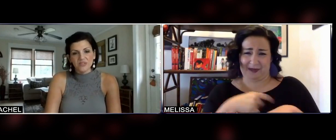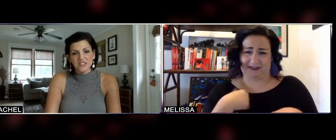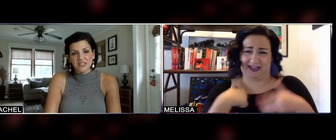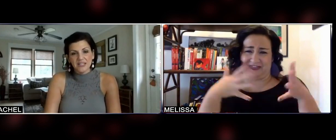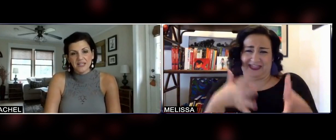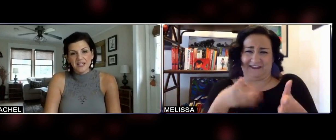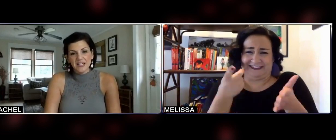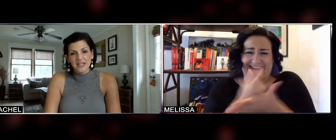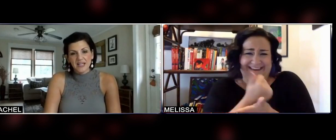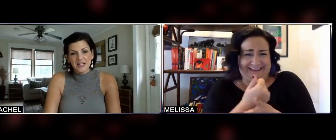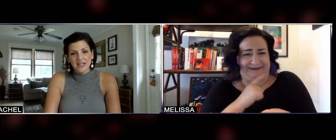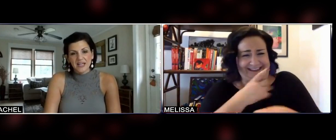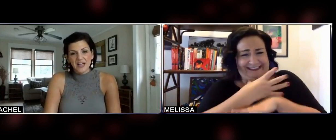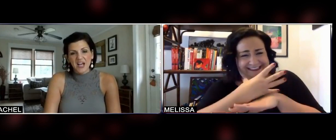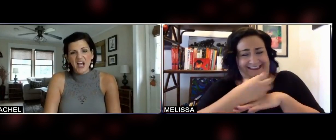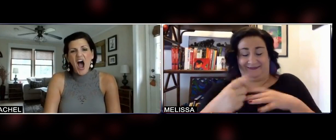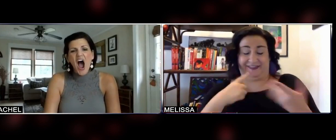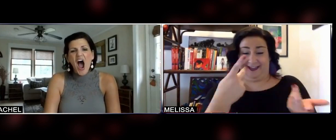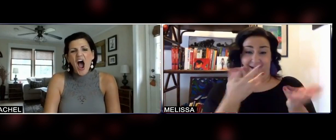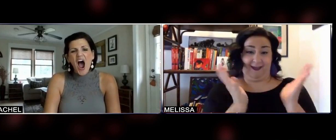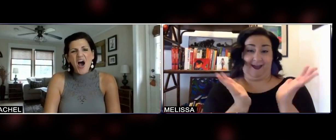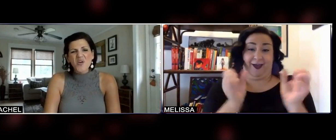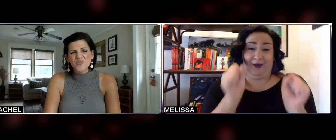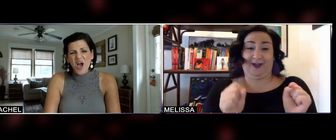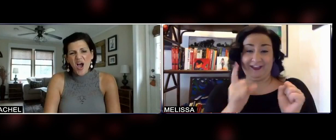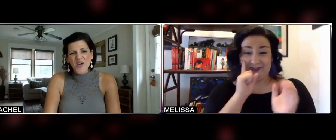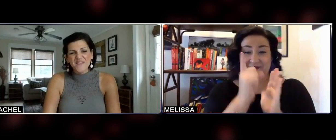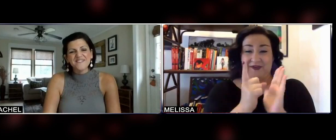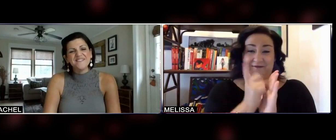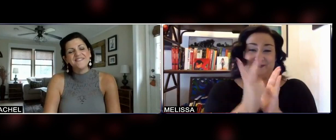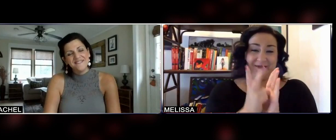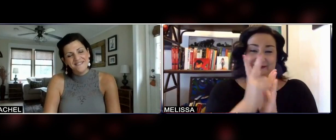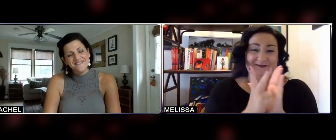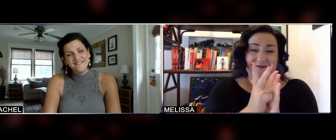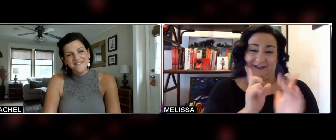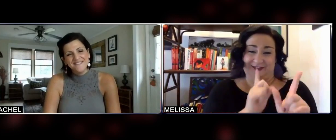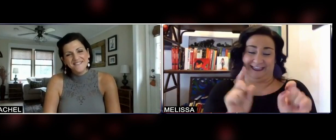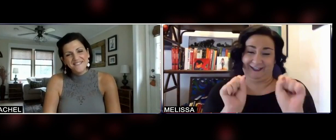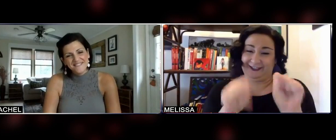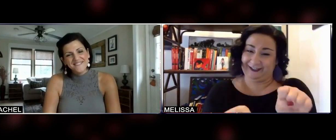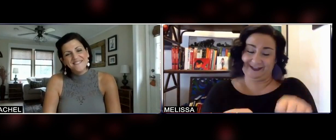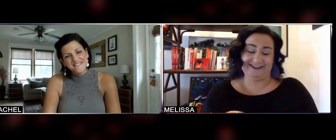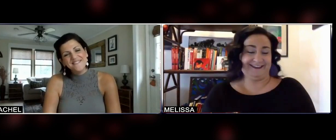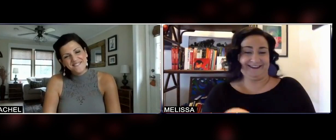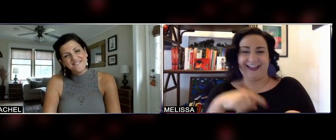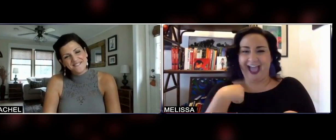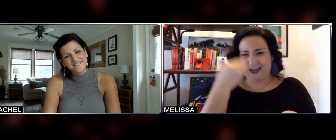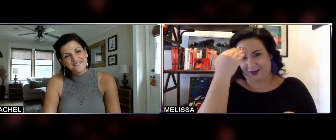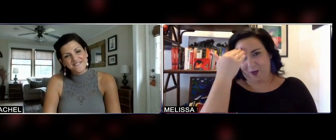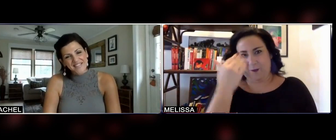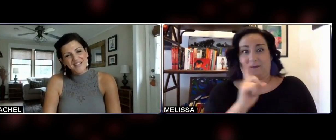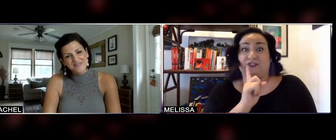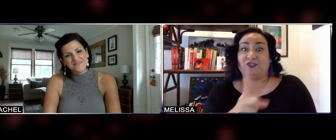That seems to be all the time we have now. Time has almost run out. We could talk for 2, 3 or 4 hours. We really could.